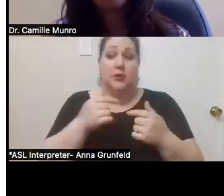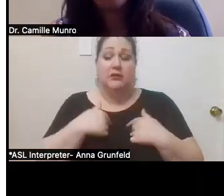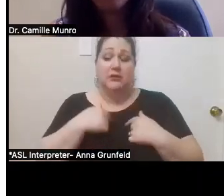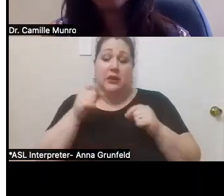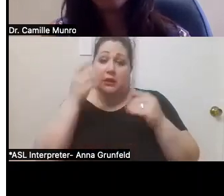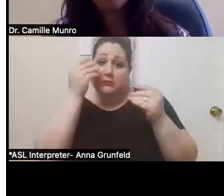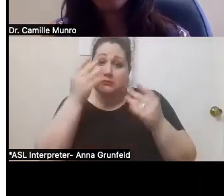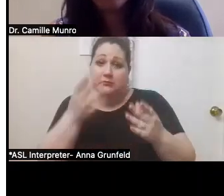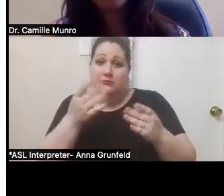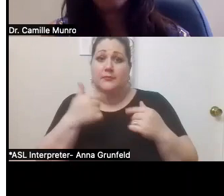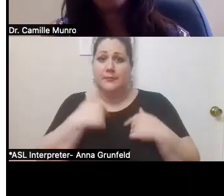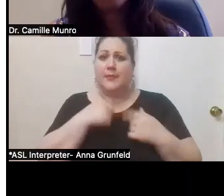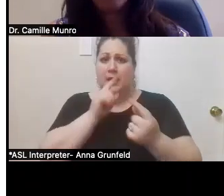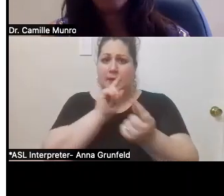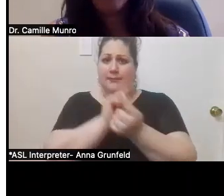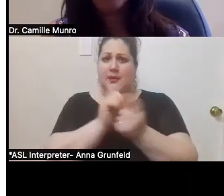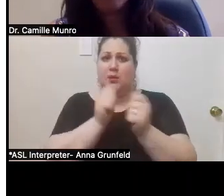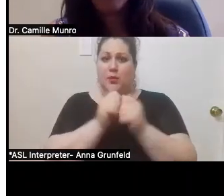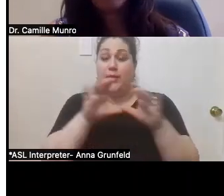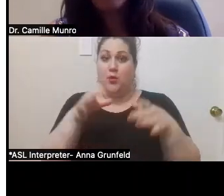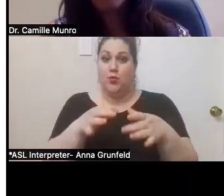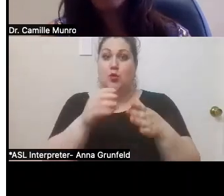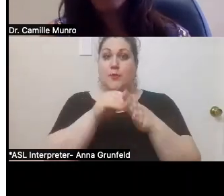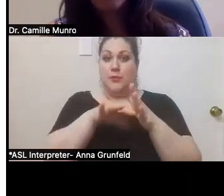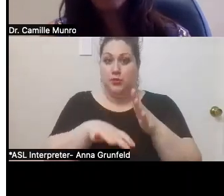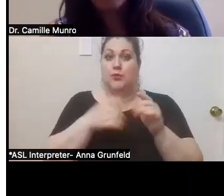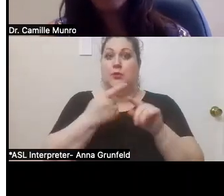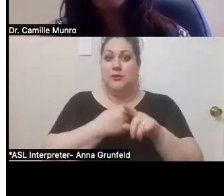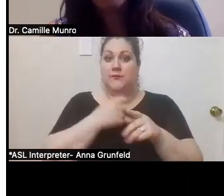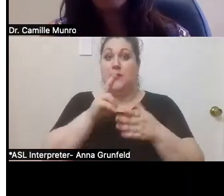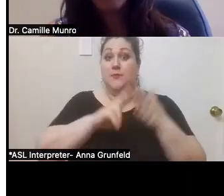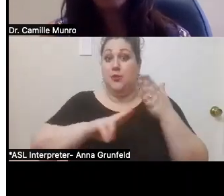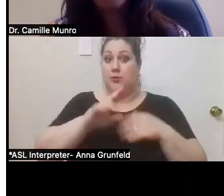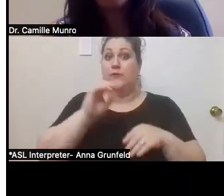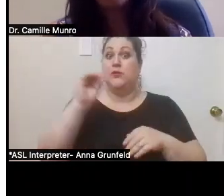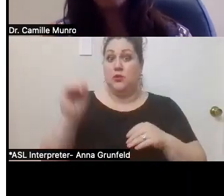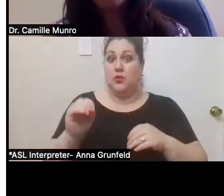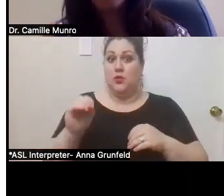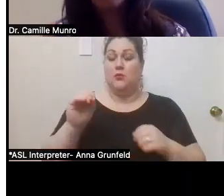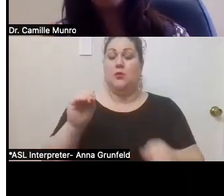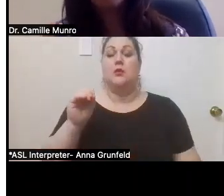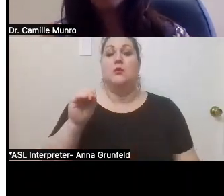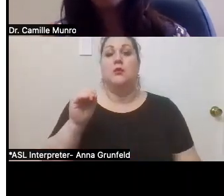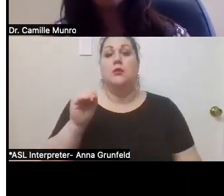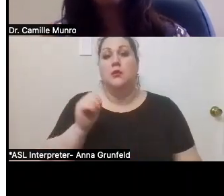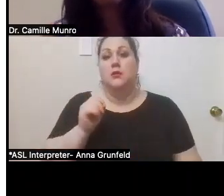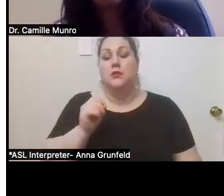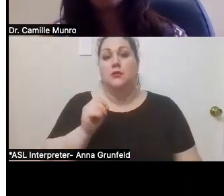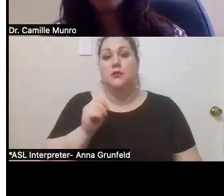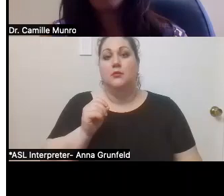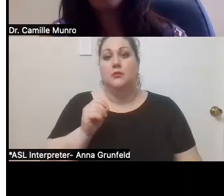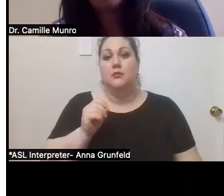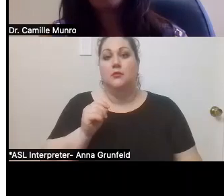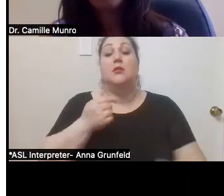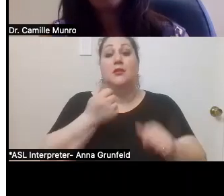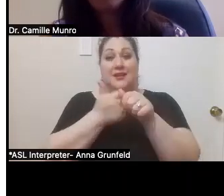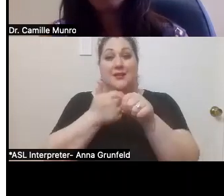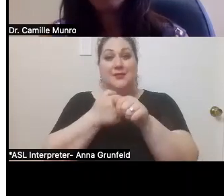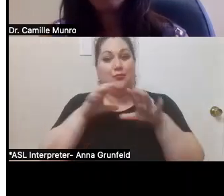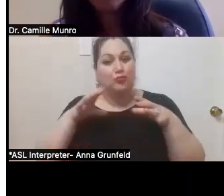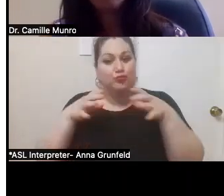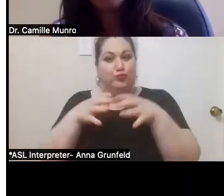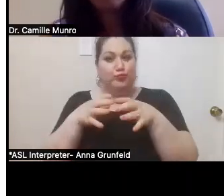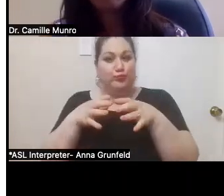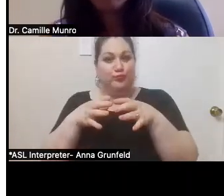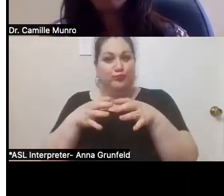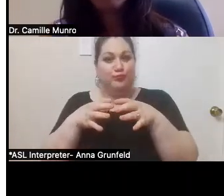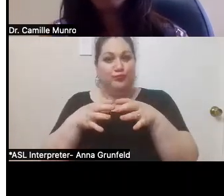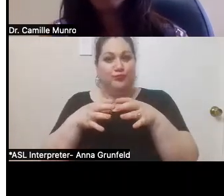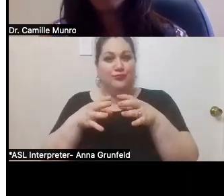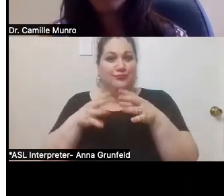students from the university of Ottawa that have formed their own EDI committee where